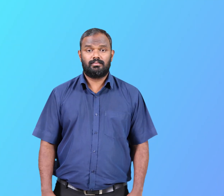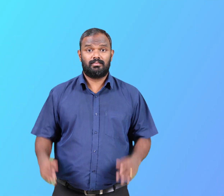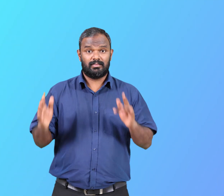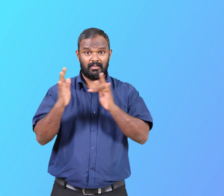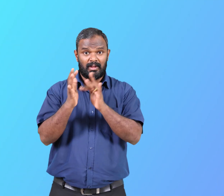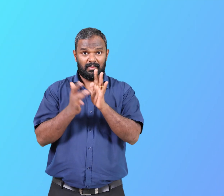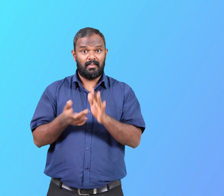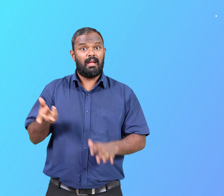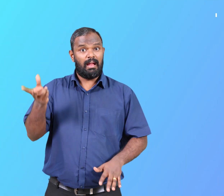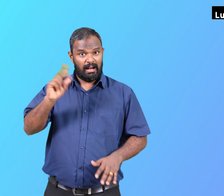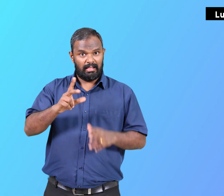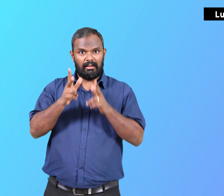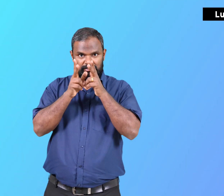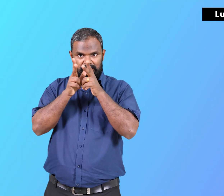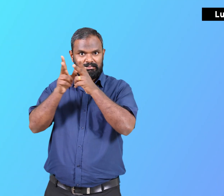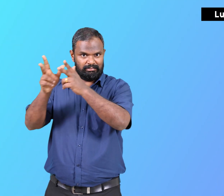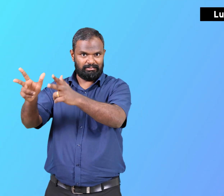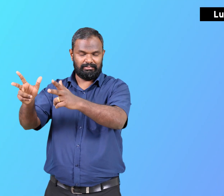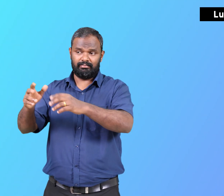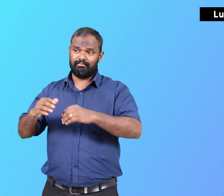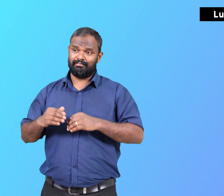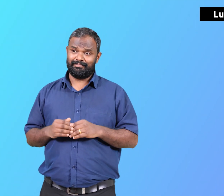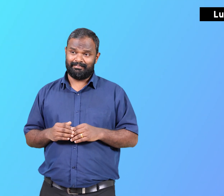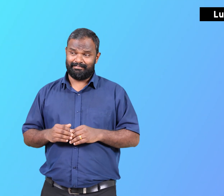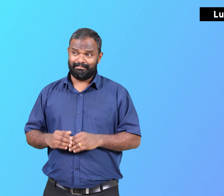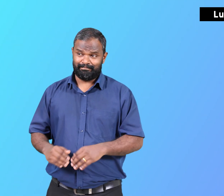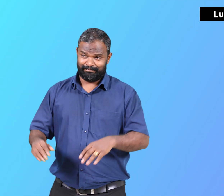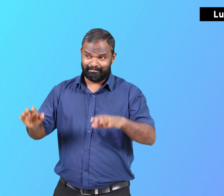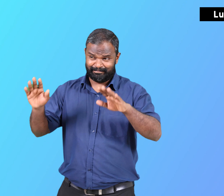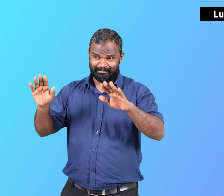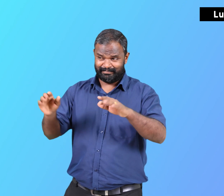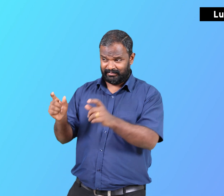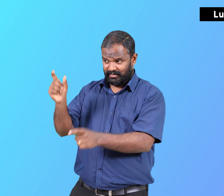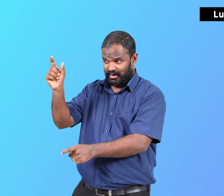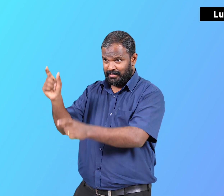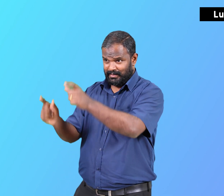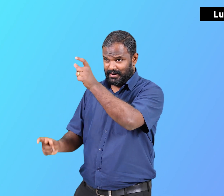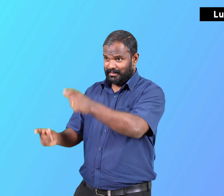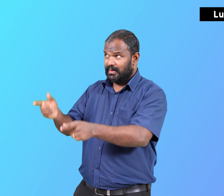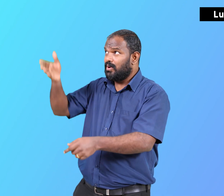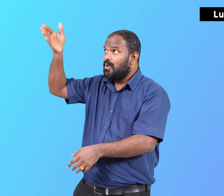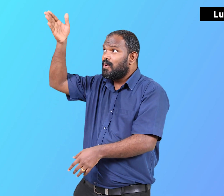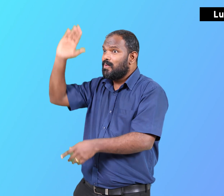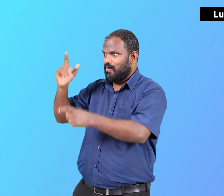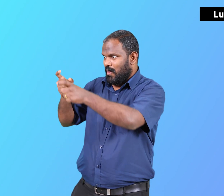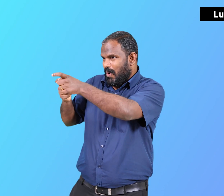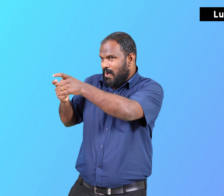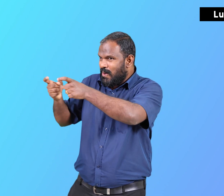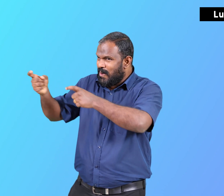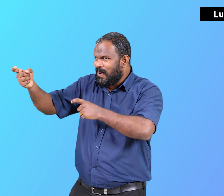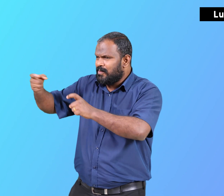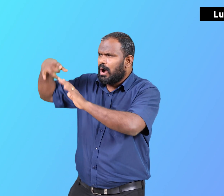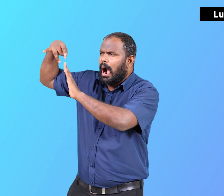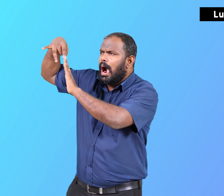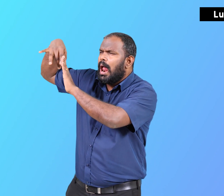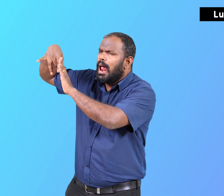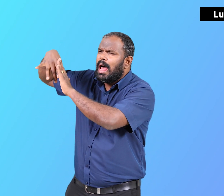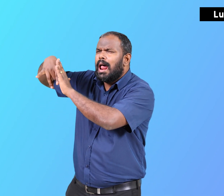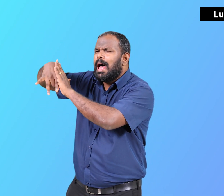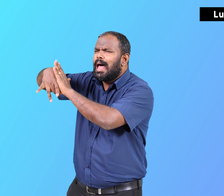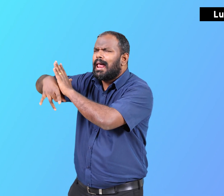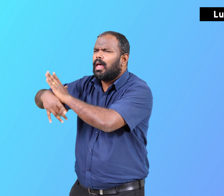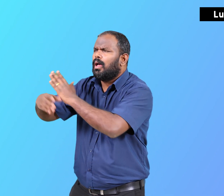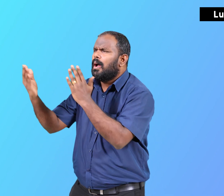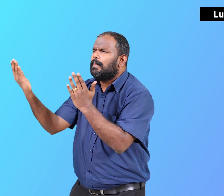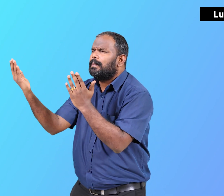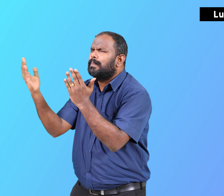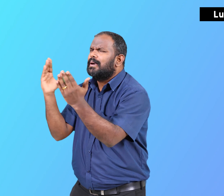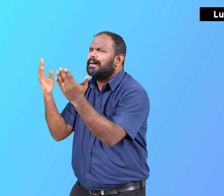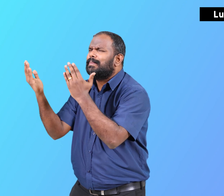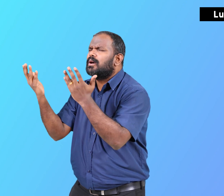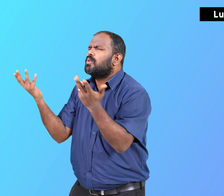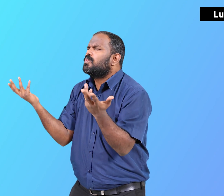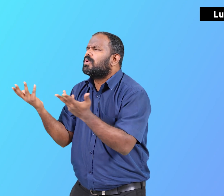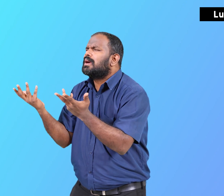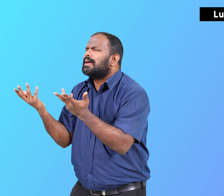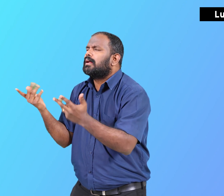Jesus said again, “What can I compare God’s kingdom with?